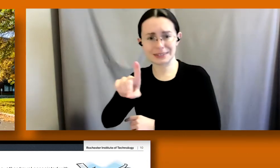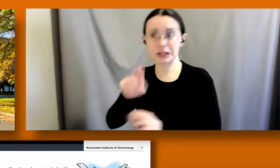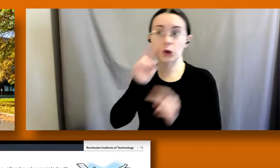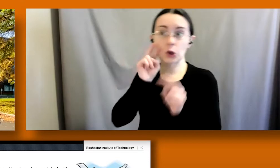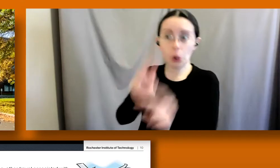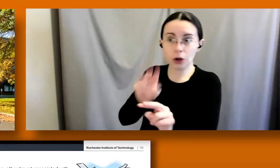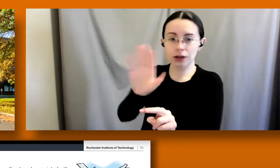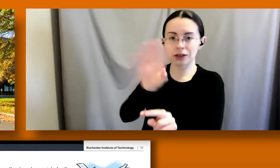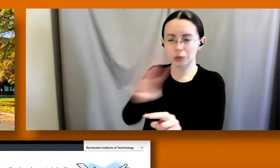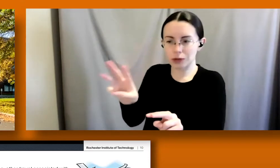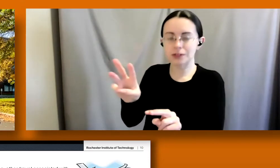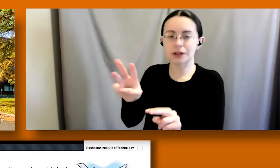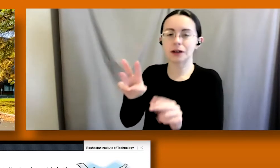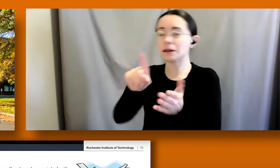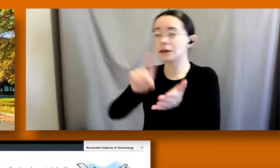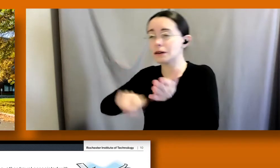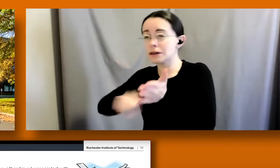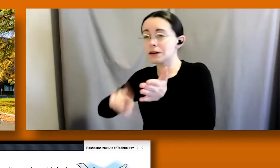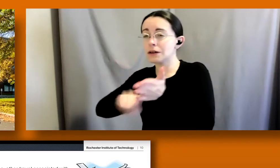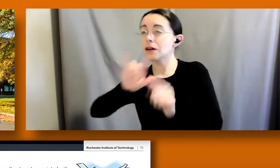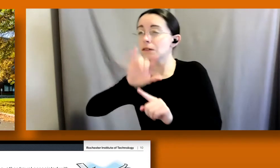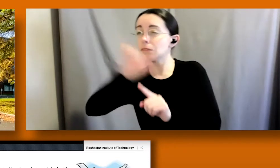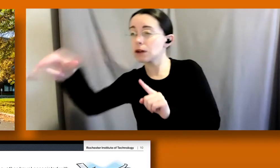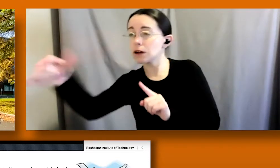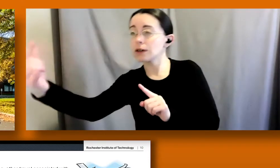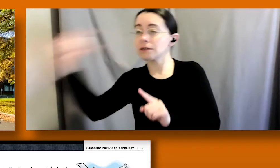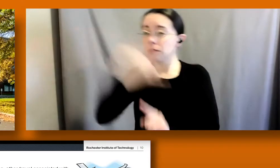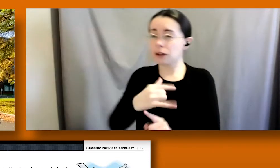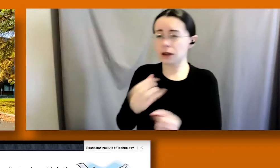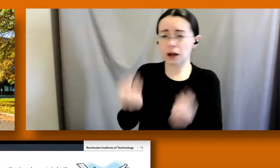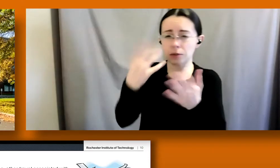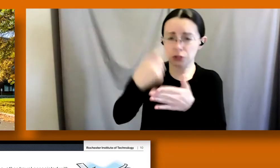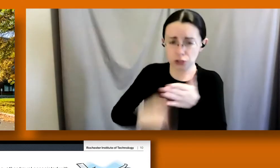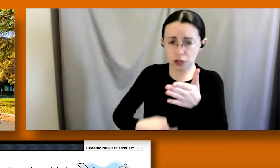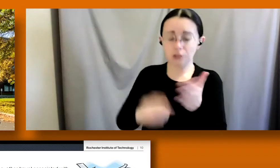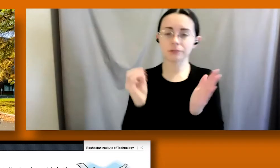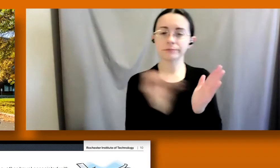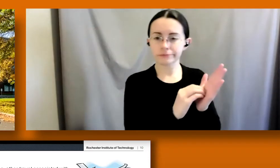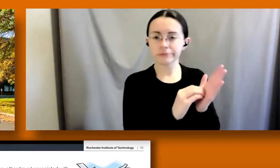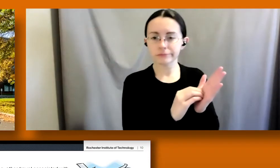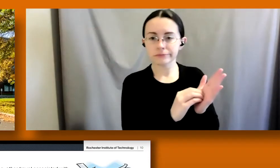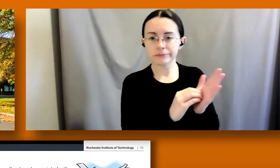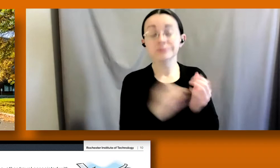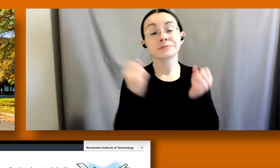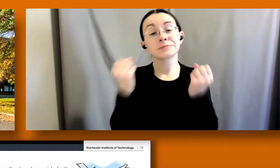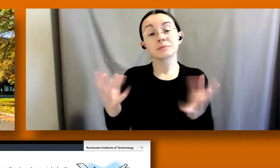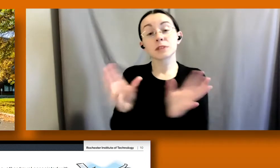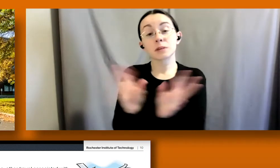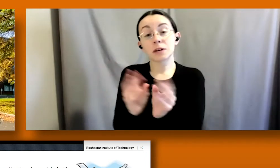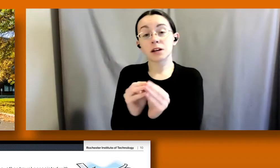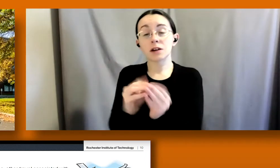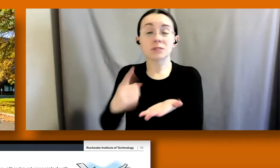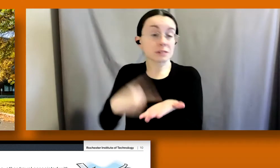Um, many conferences, you'll want to look them up. They might even have a registration fee.